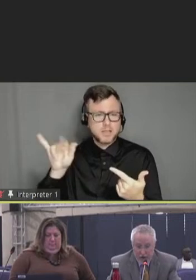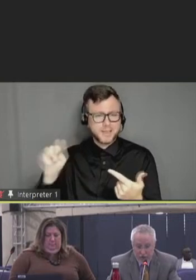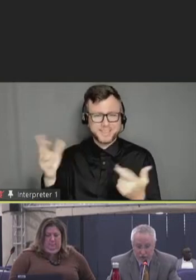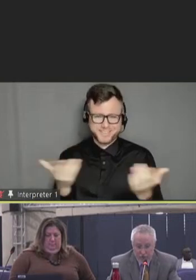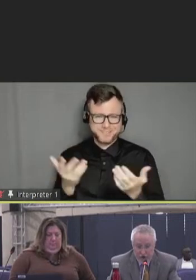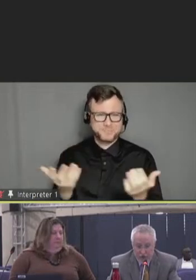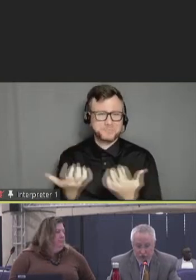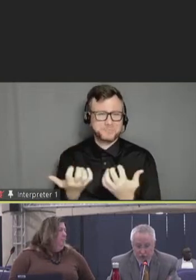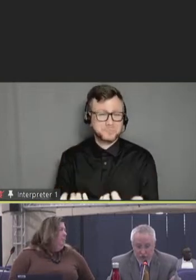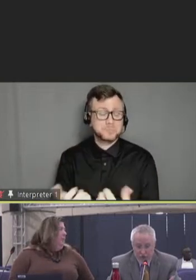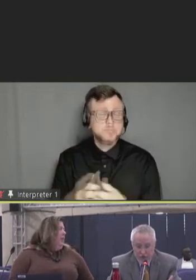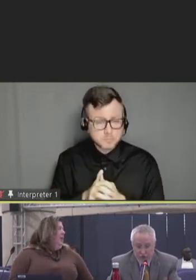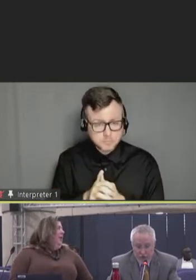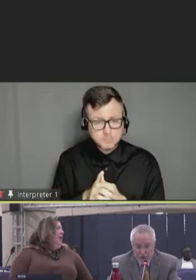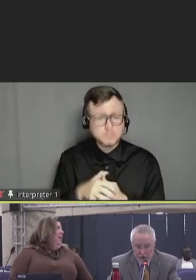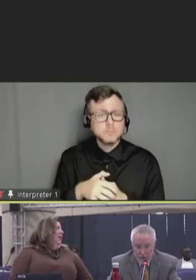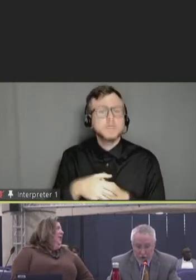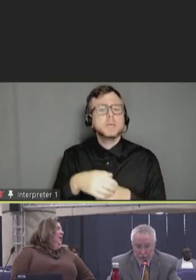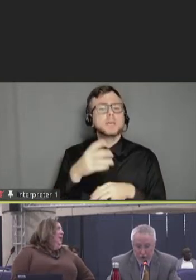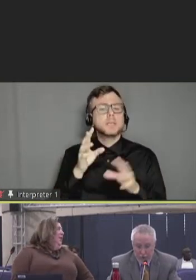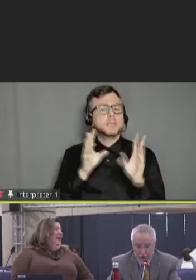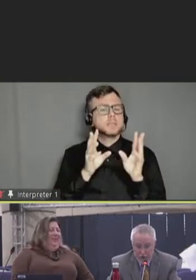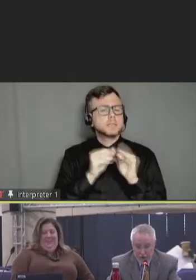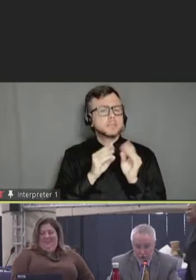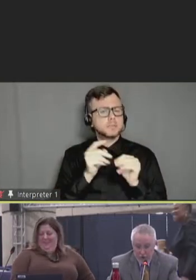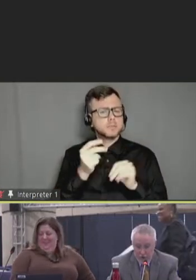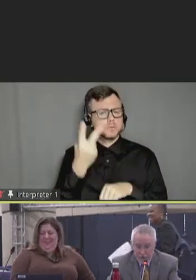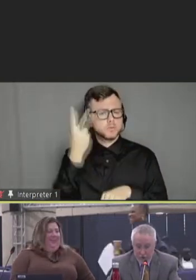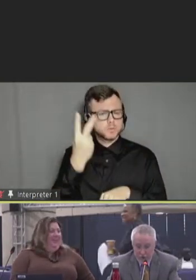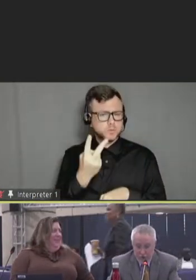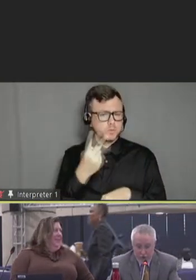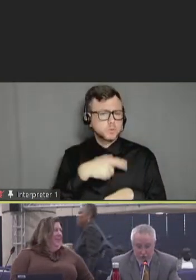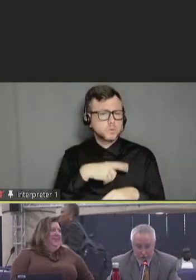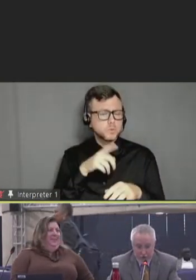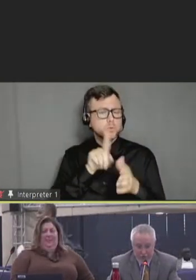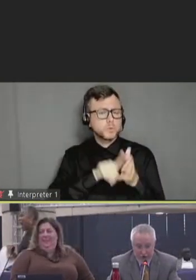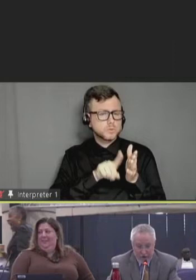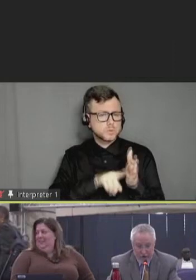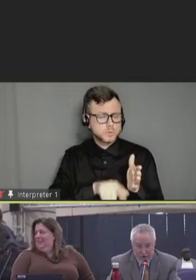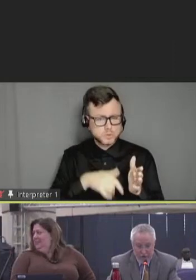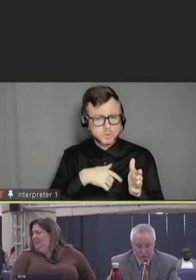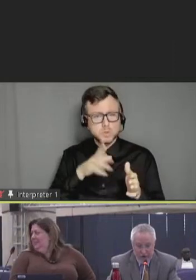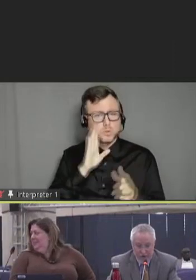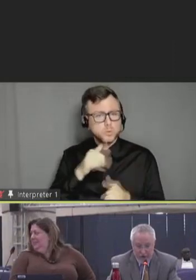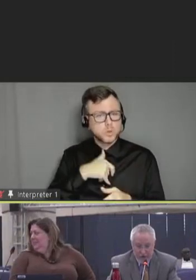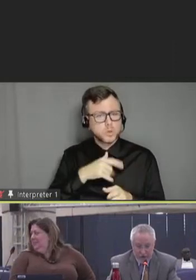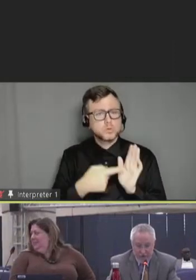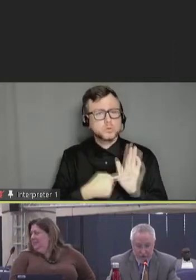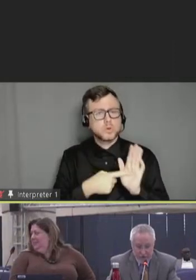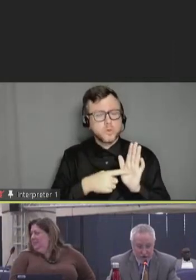In this session, two of our preeminent researchers will share information about findings from the vaccine safety studies.